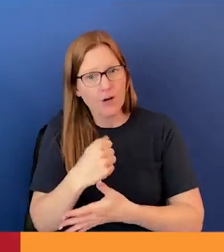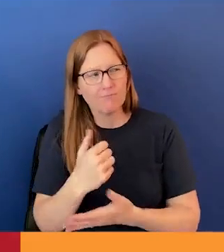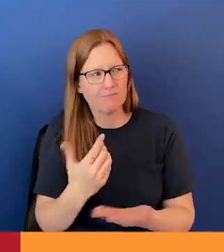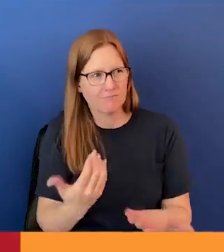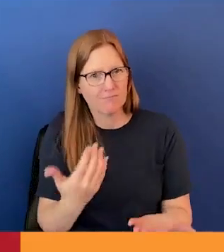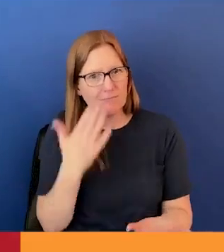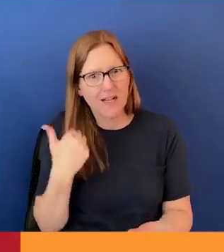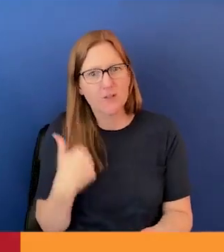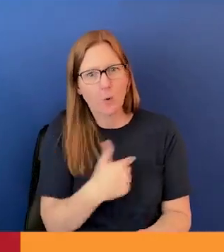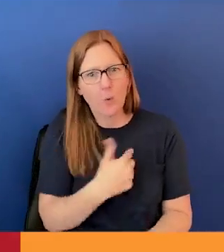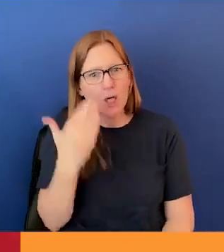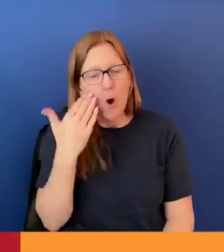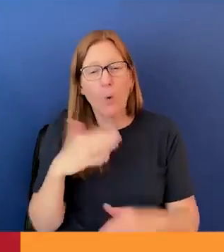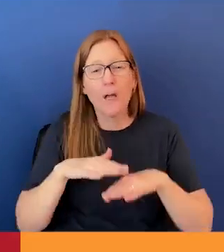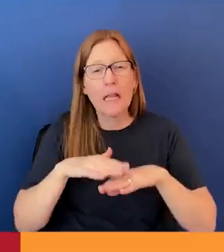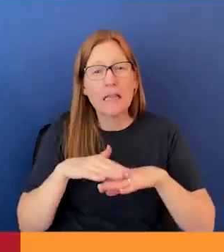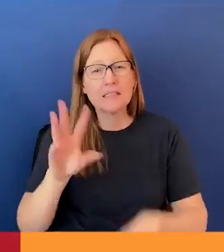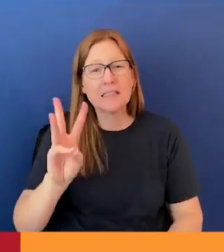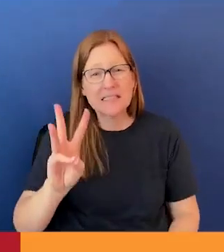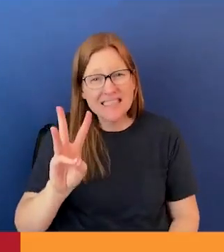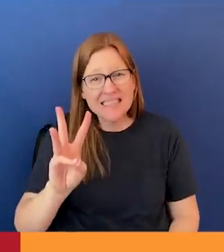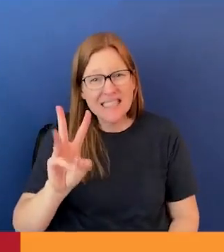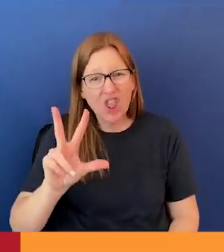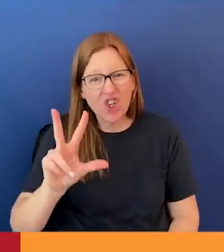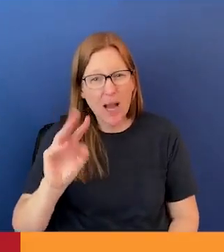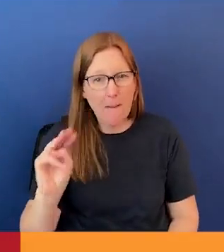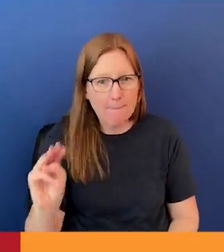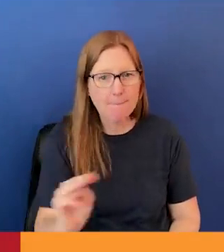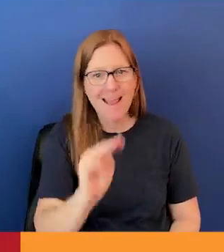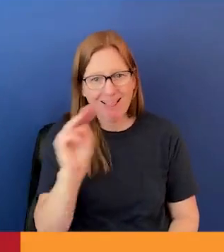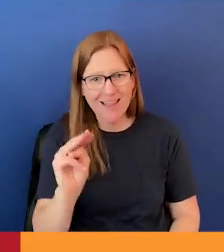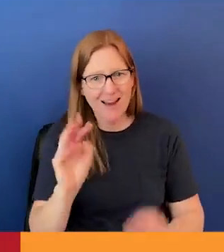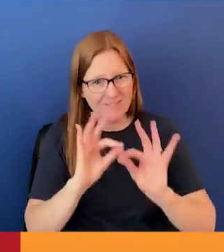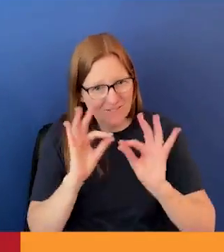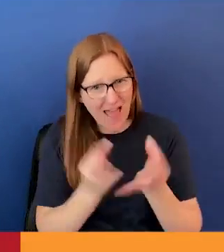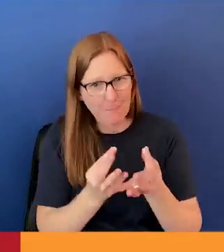that at least 63 million family caregivers kinship.